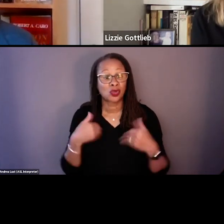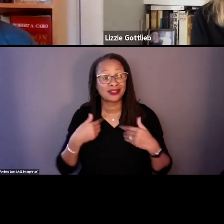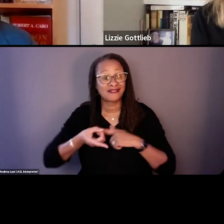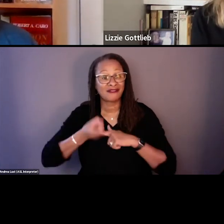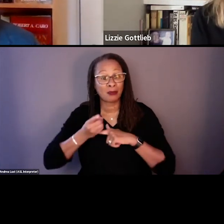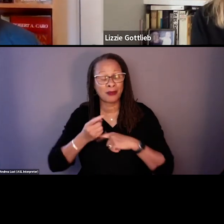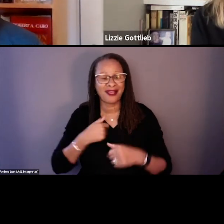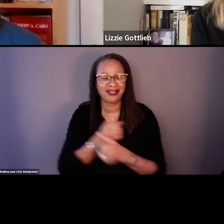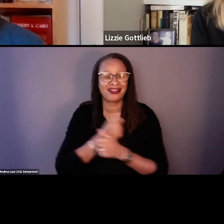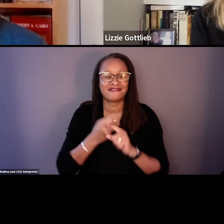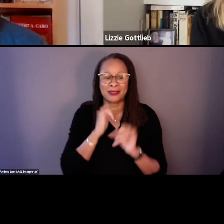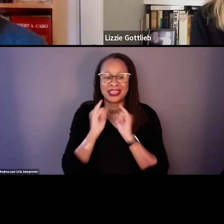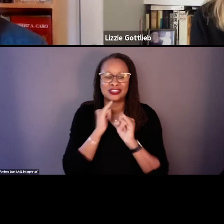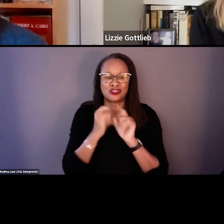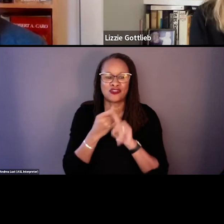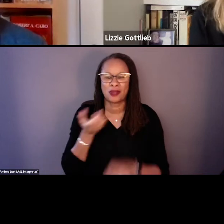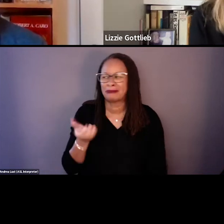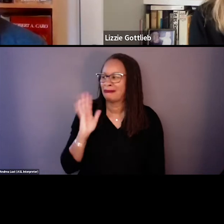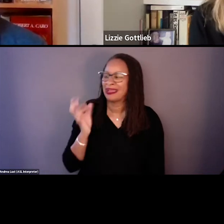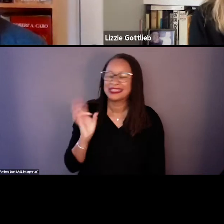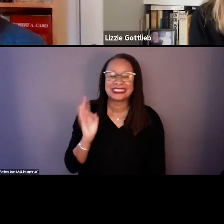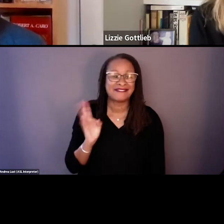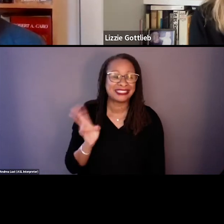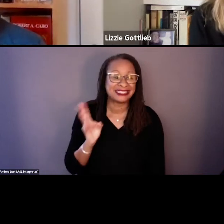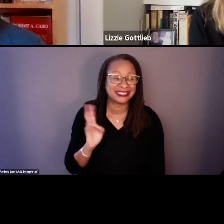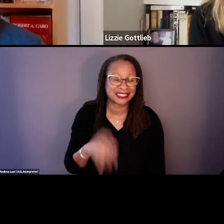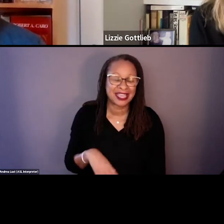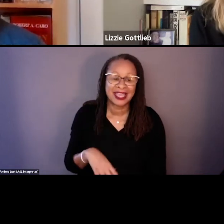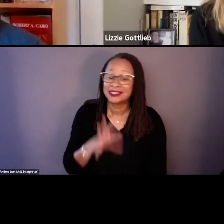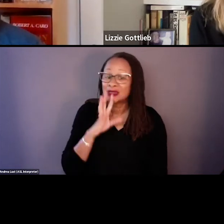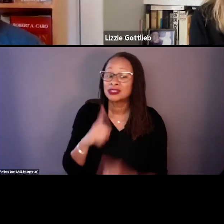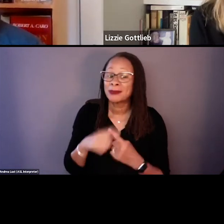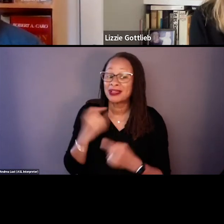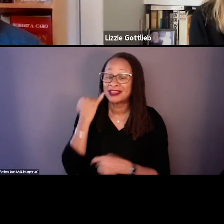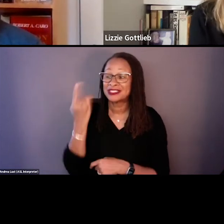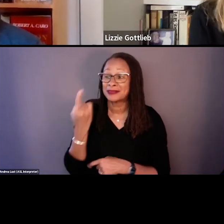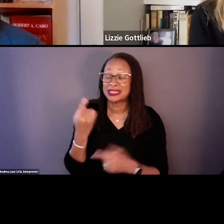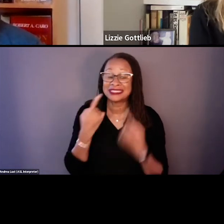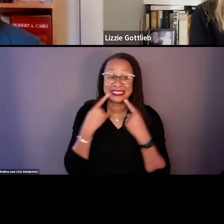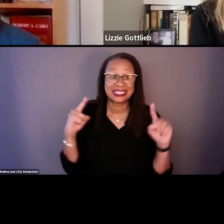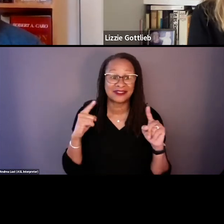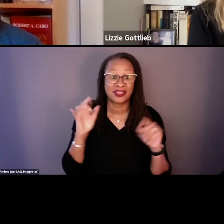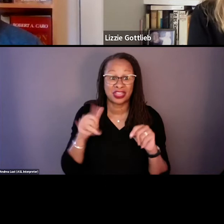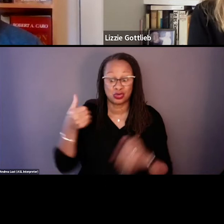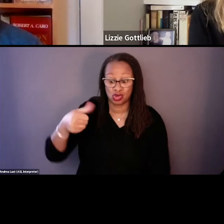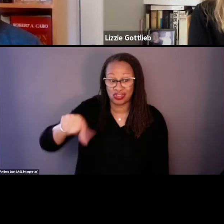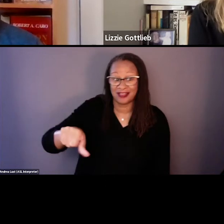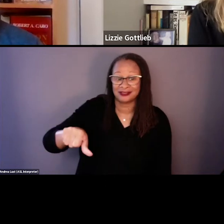And he also has that moment I love from that interview from the seventies where he talks about how, if something is successful that you turned down,